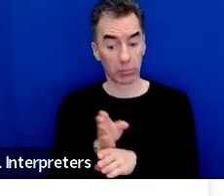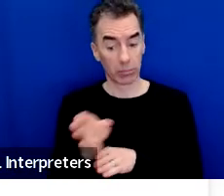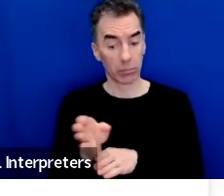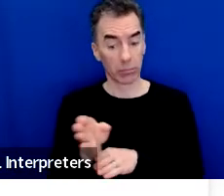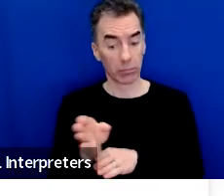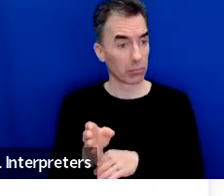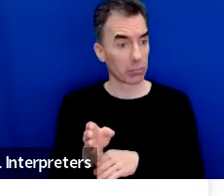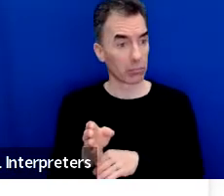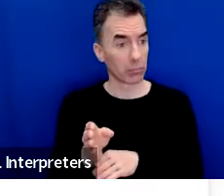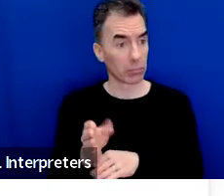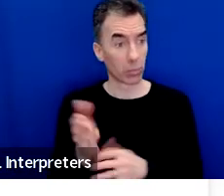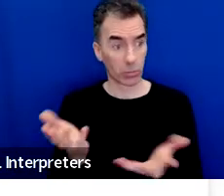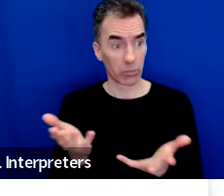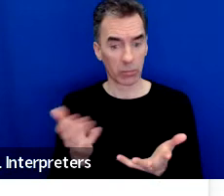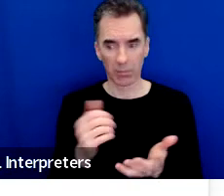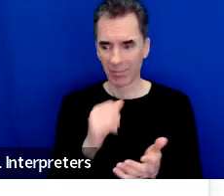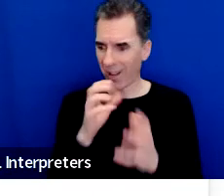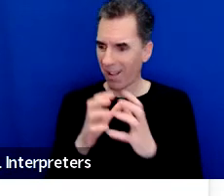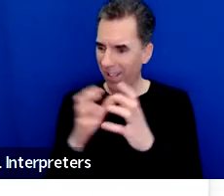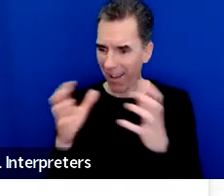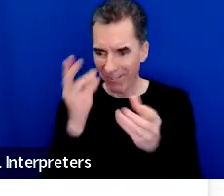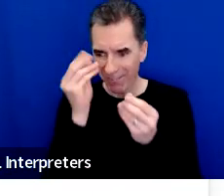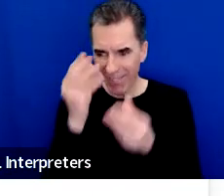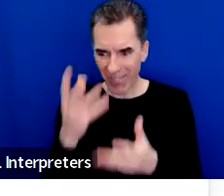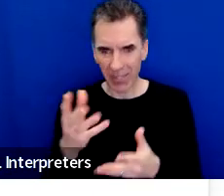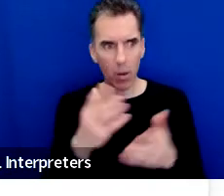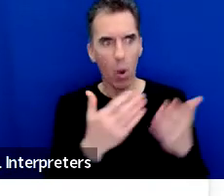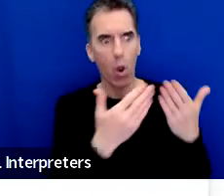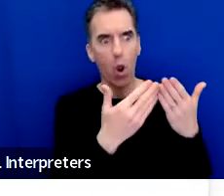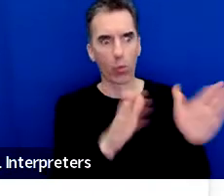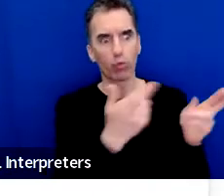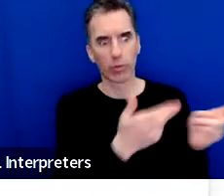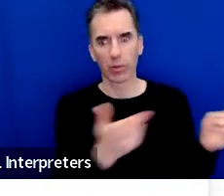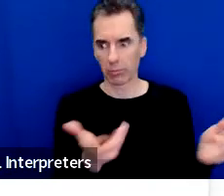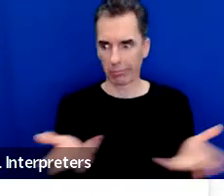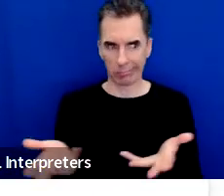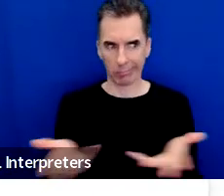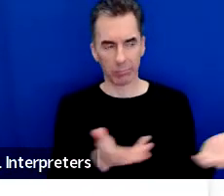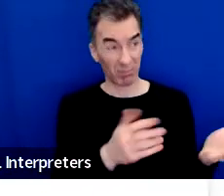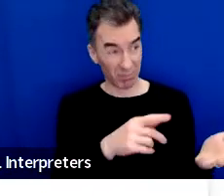not a lot of material available that's open and resource. I'm wondering, is it possible to make requests